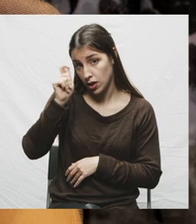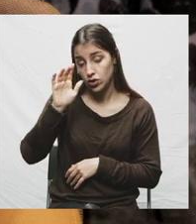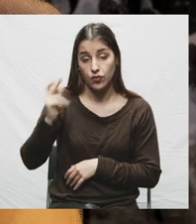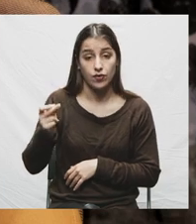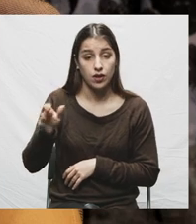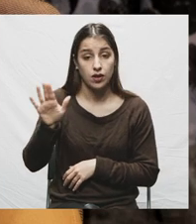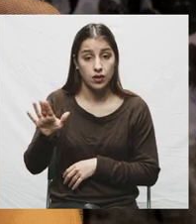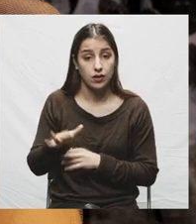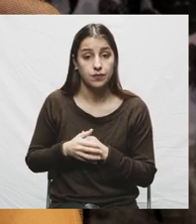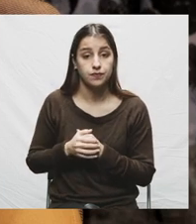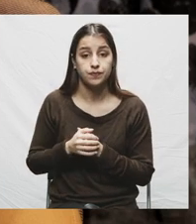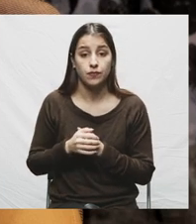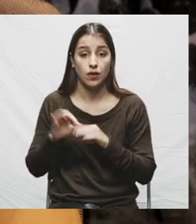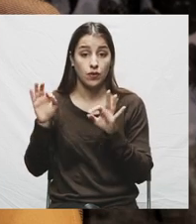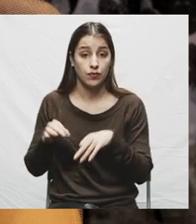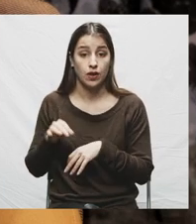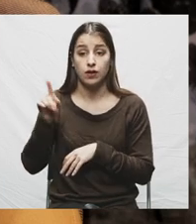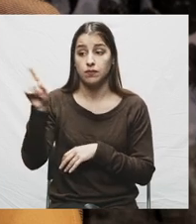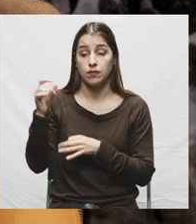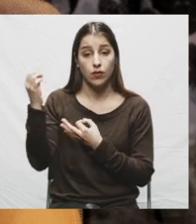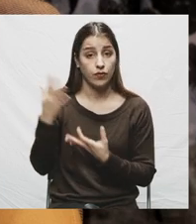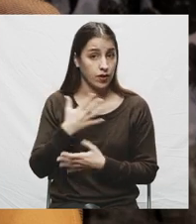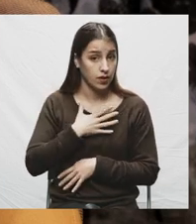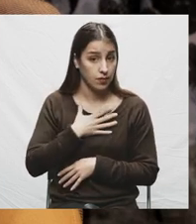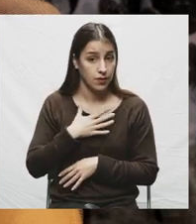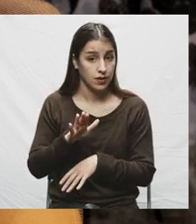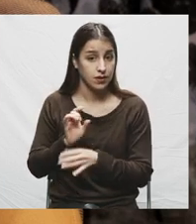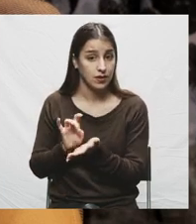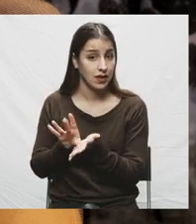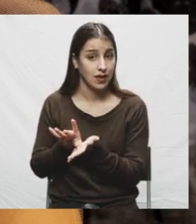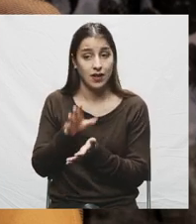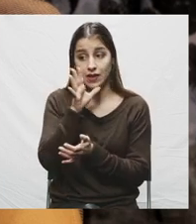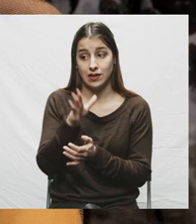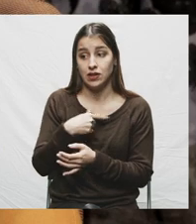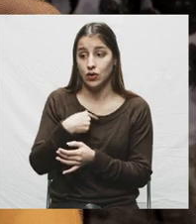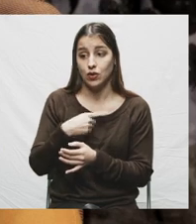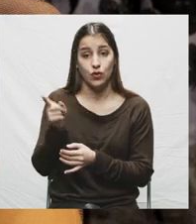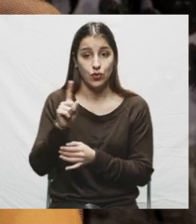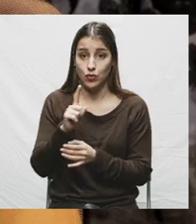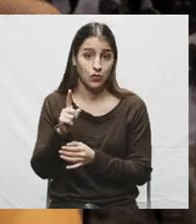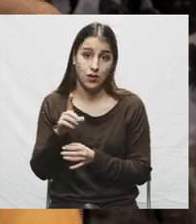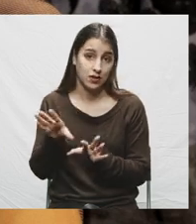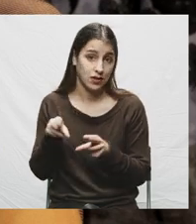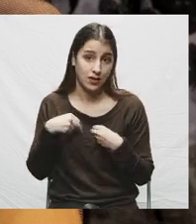at the end of which, he invites me to leave, saying I didn’t quite match his expectations.